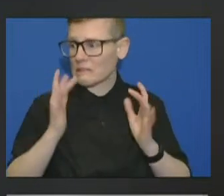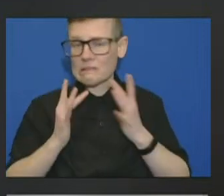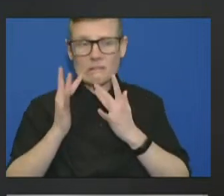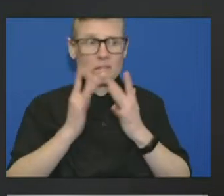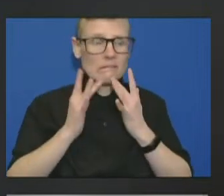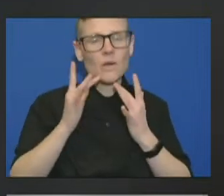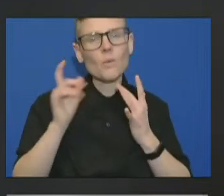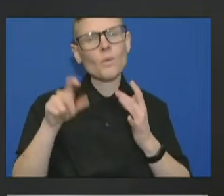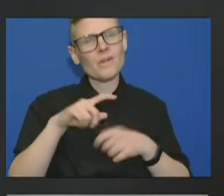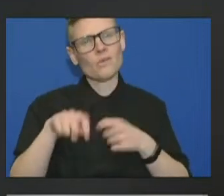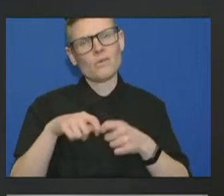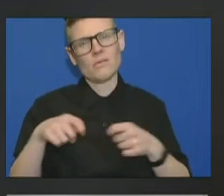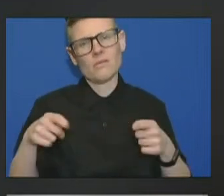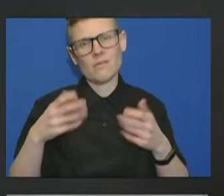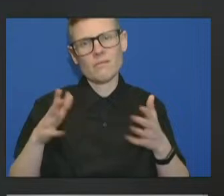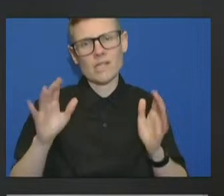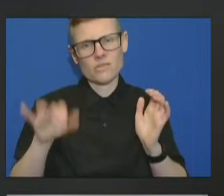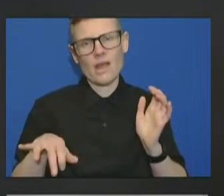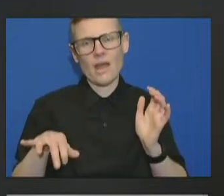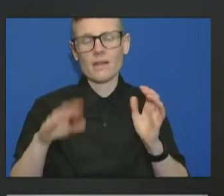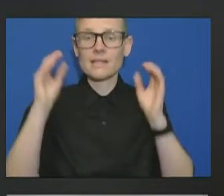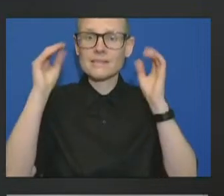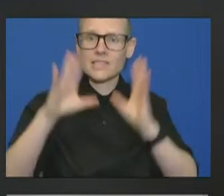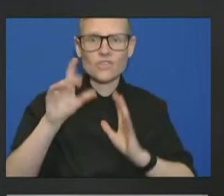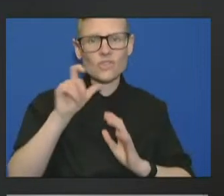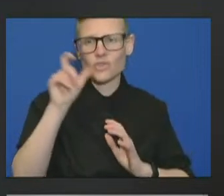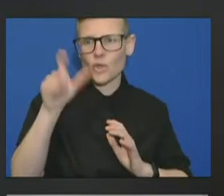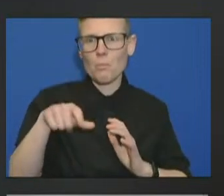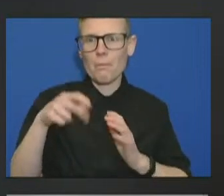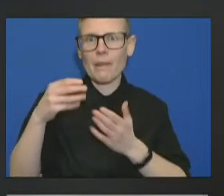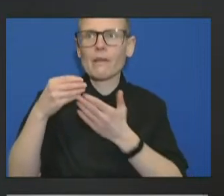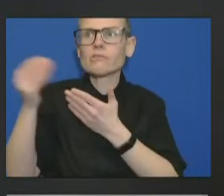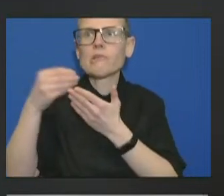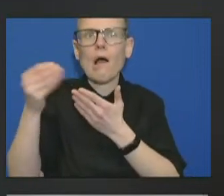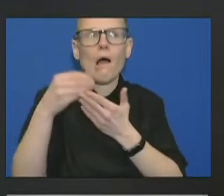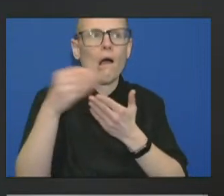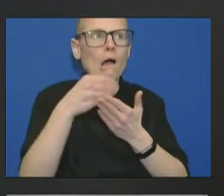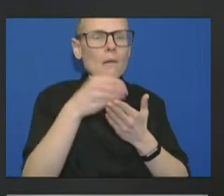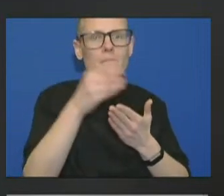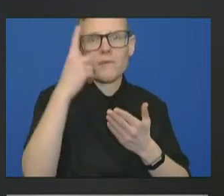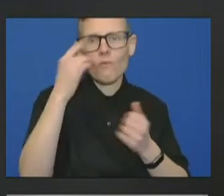enough materials and supplies need to come to an end.